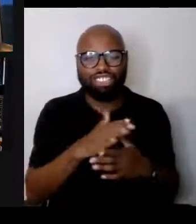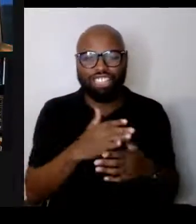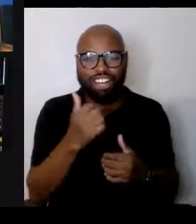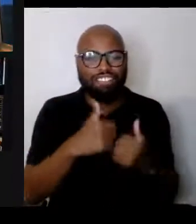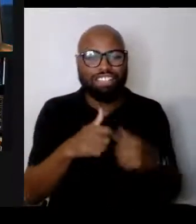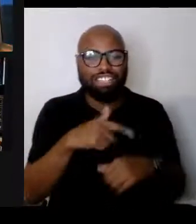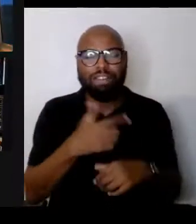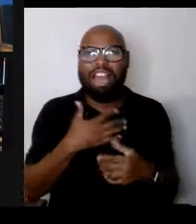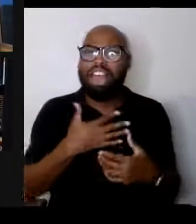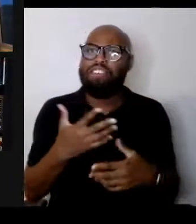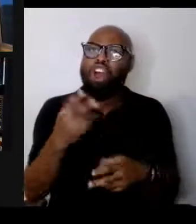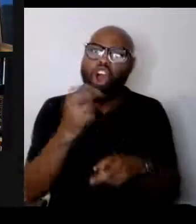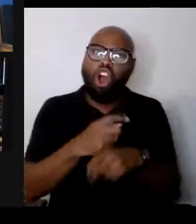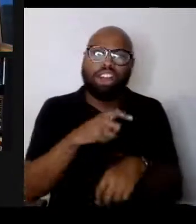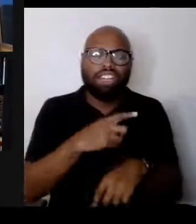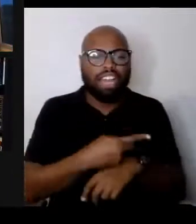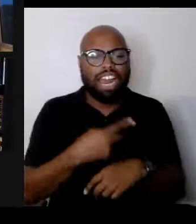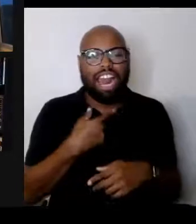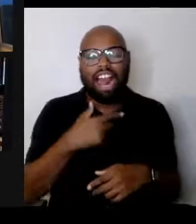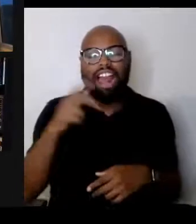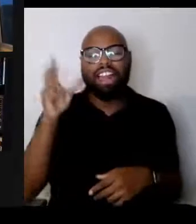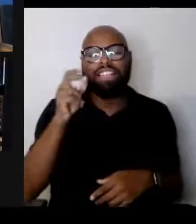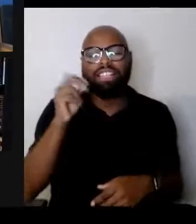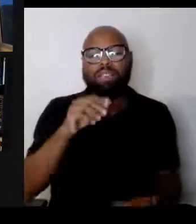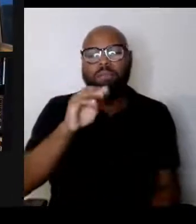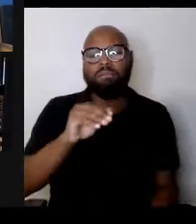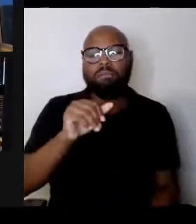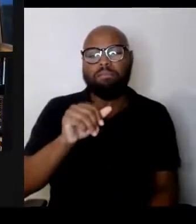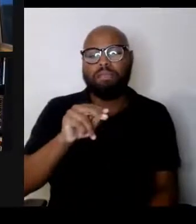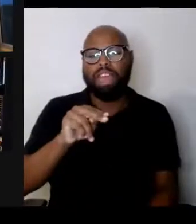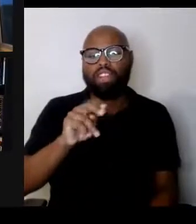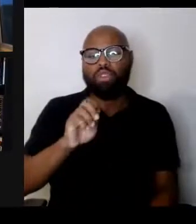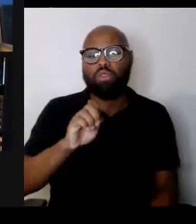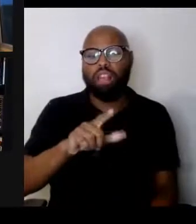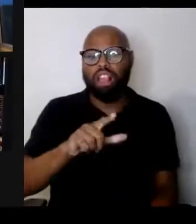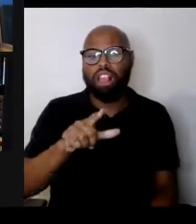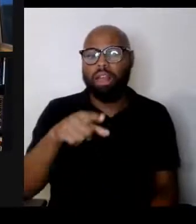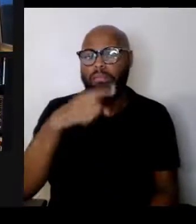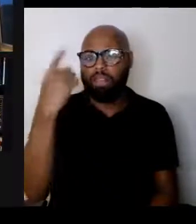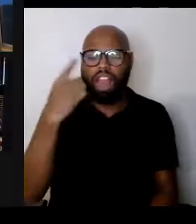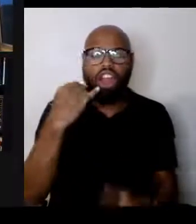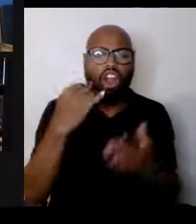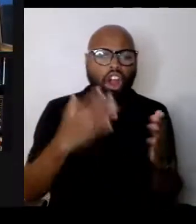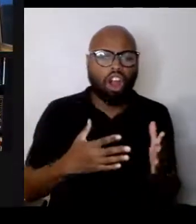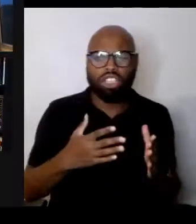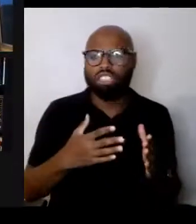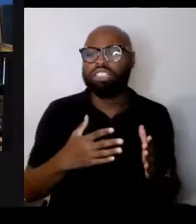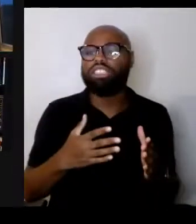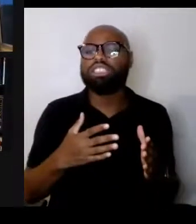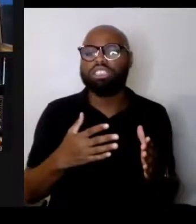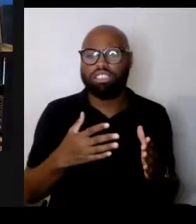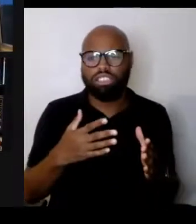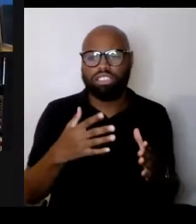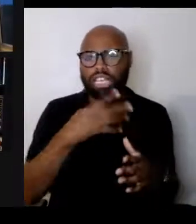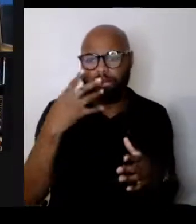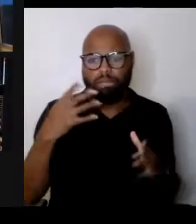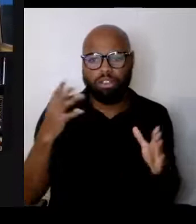I listen to Manny Wells, Black artist immigrant, there's a song particularly it's called "Peace,"